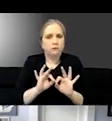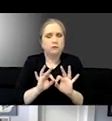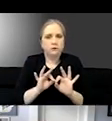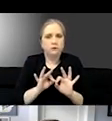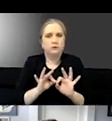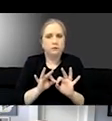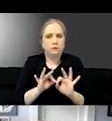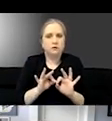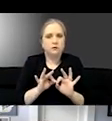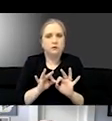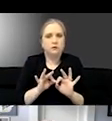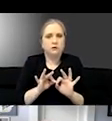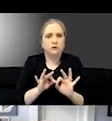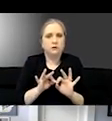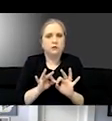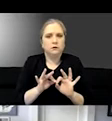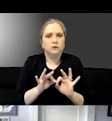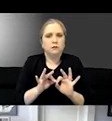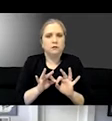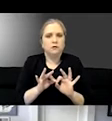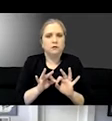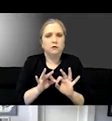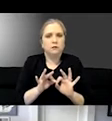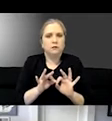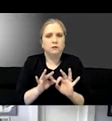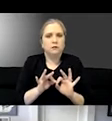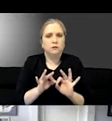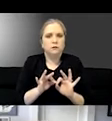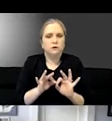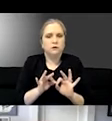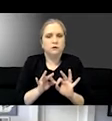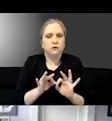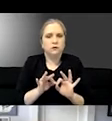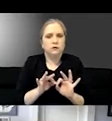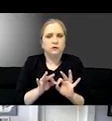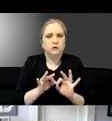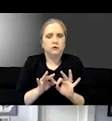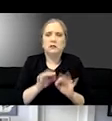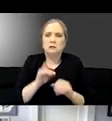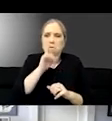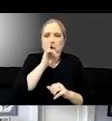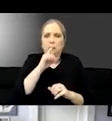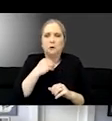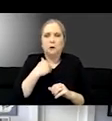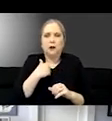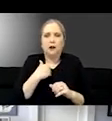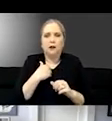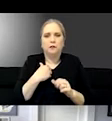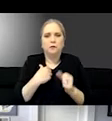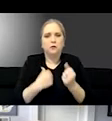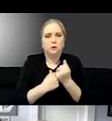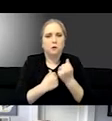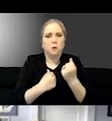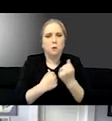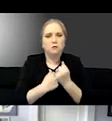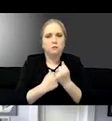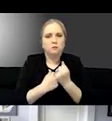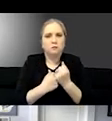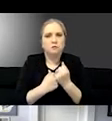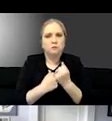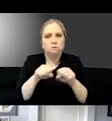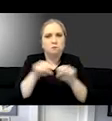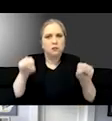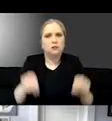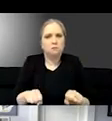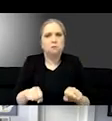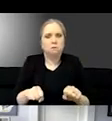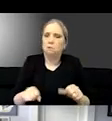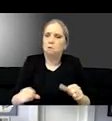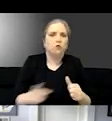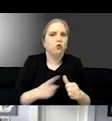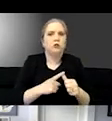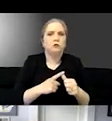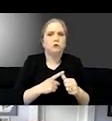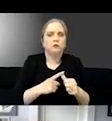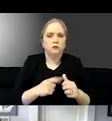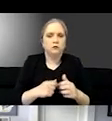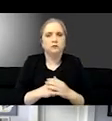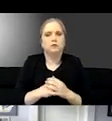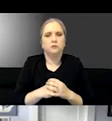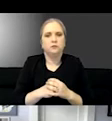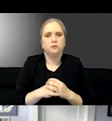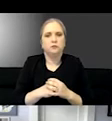Yes. First, it's very important, set up a support system first for your child.